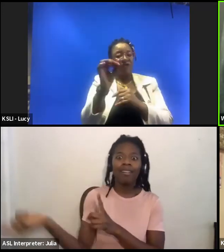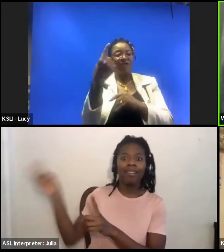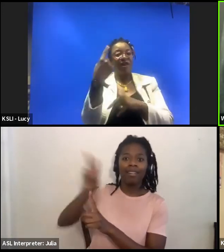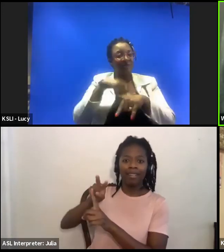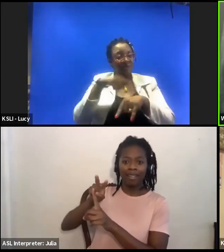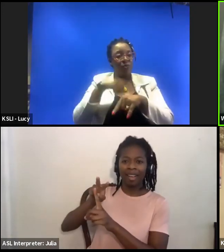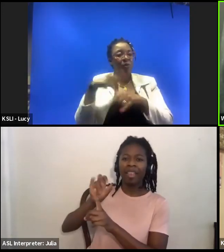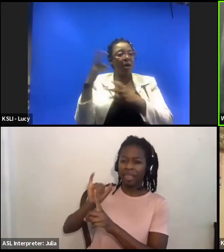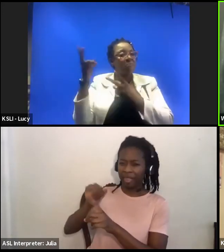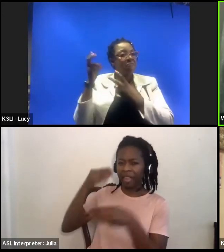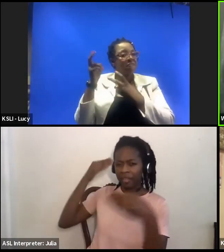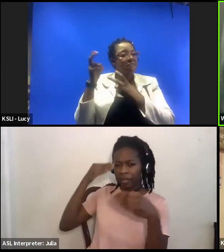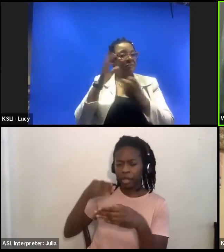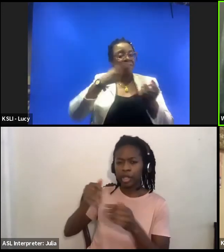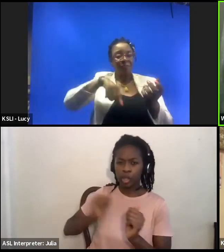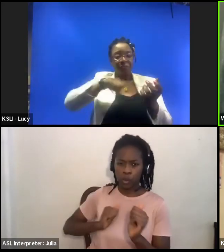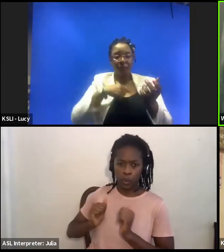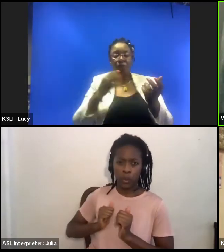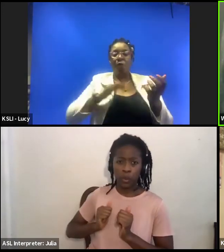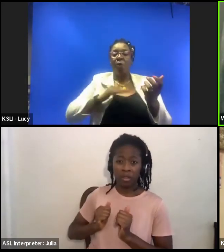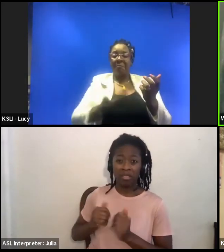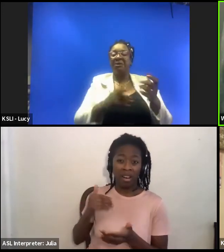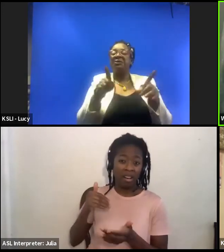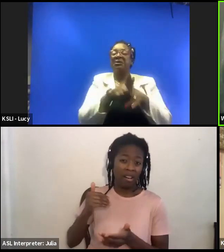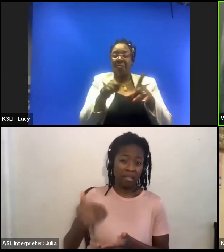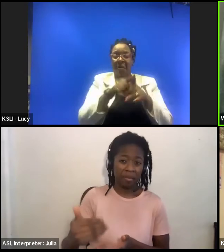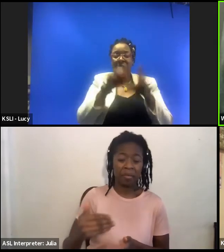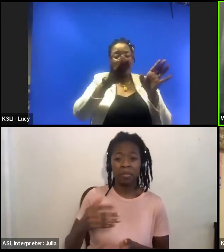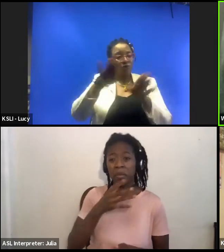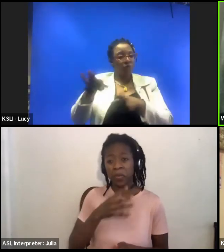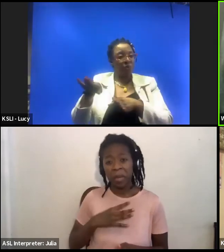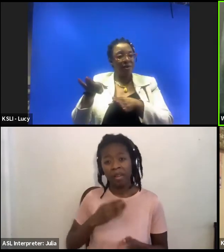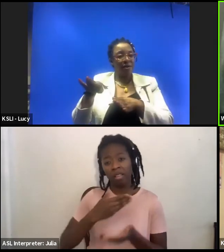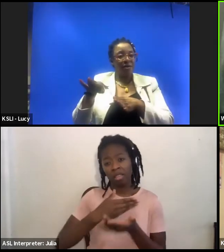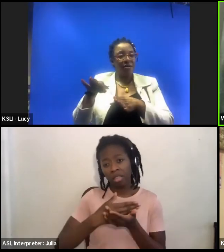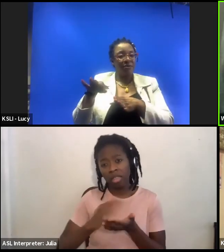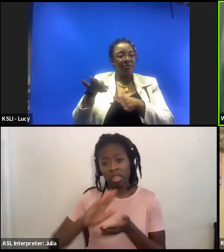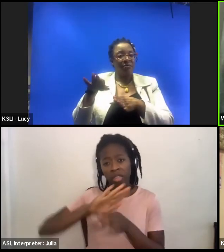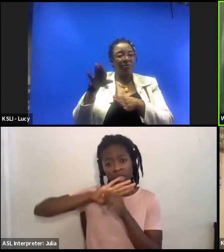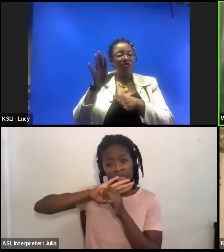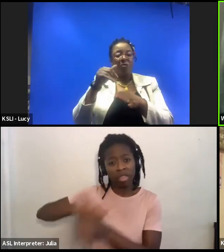And women have been excluded from time immemorial from history.